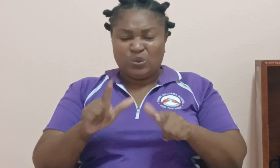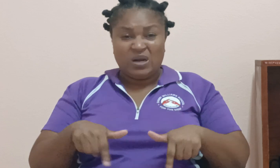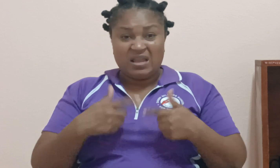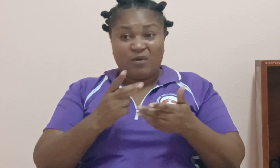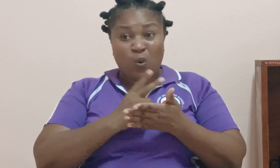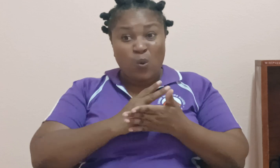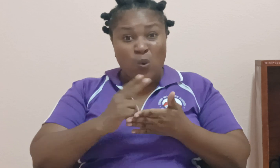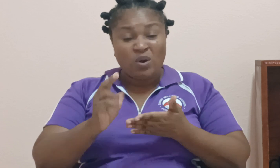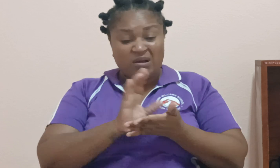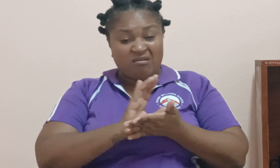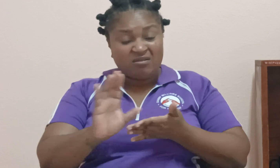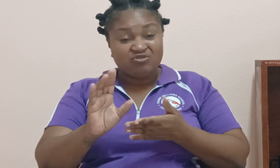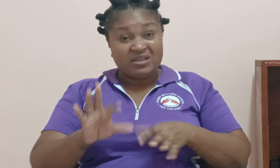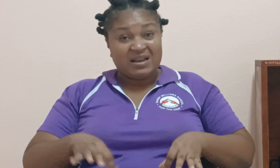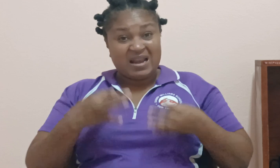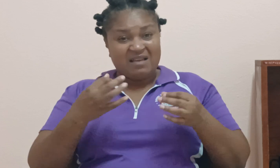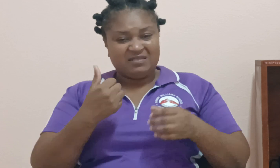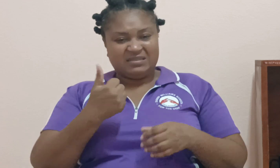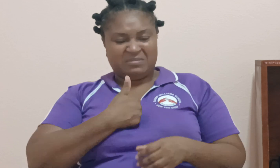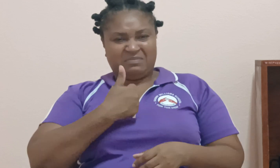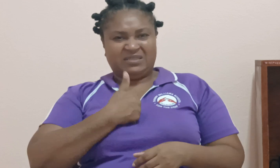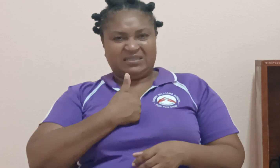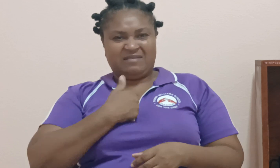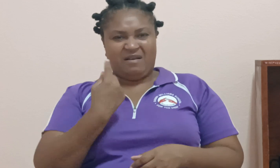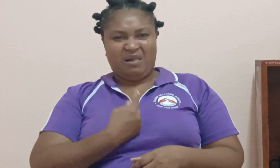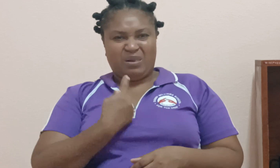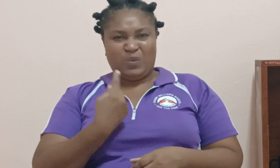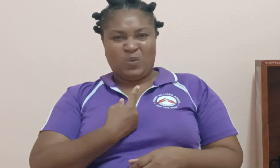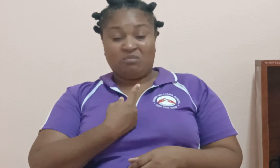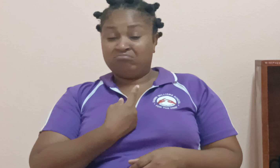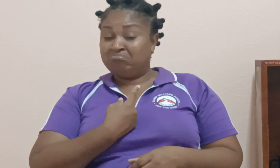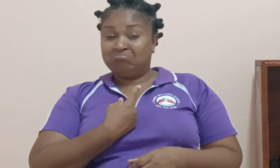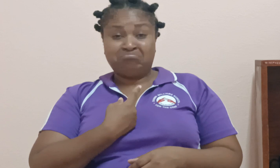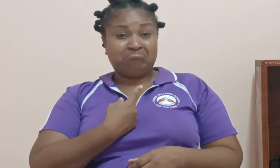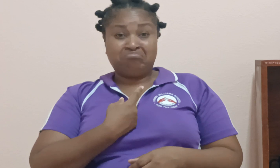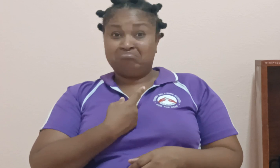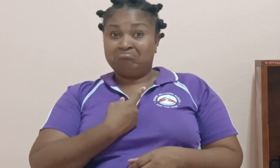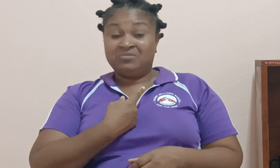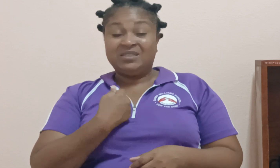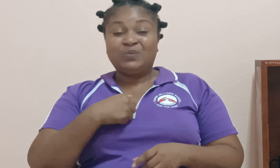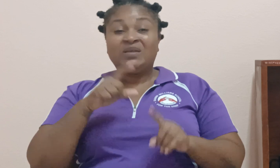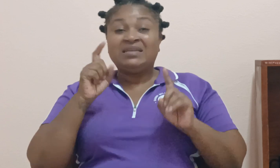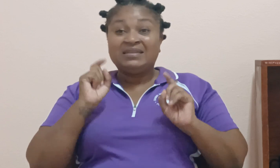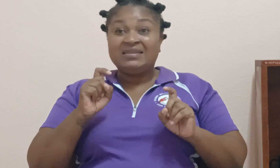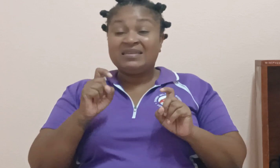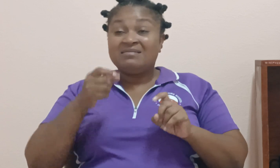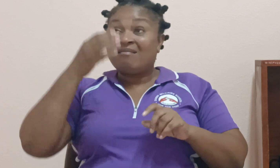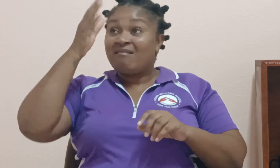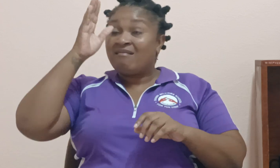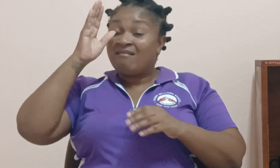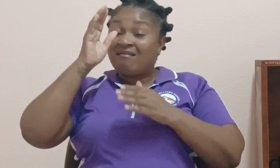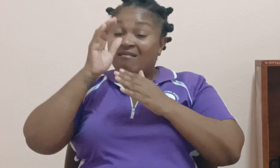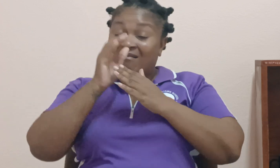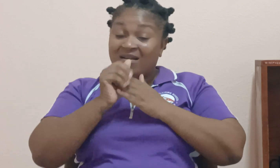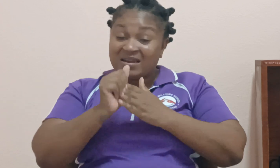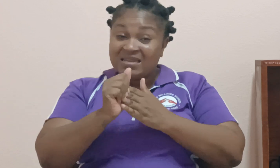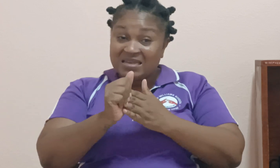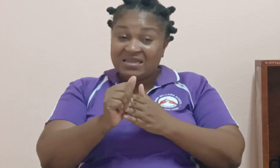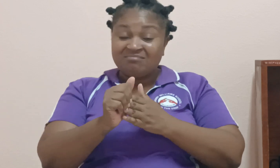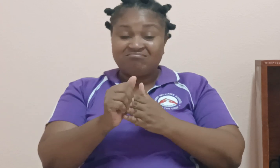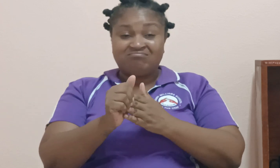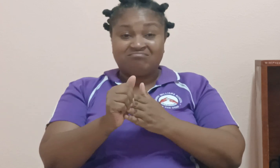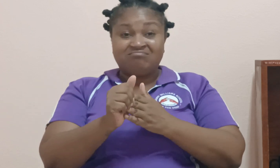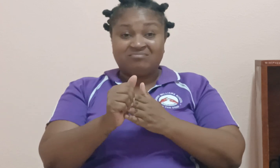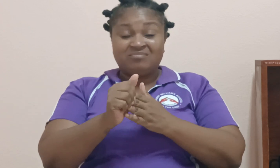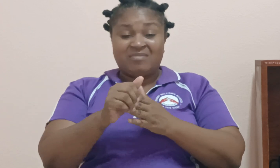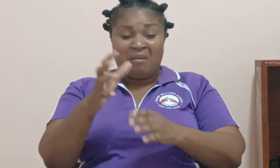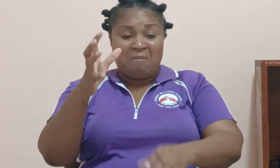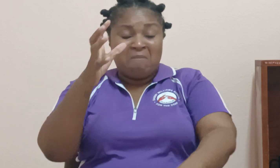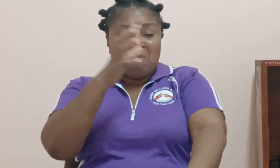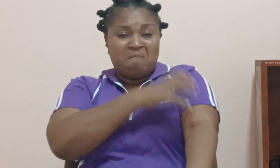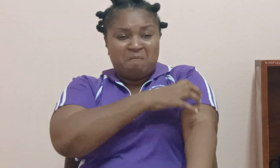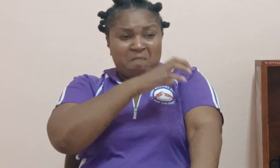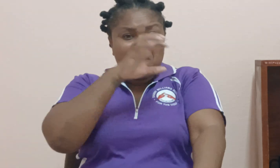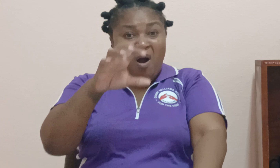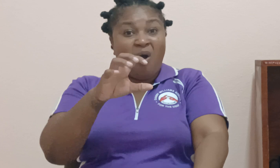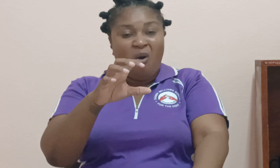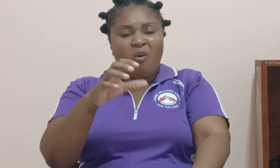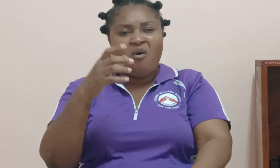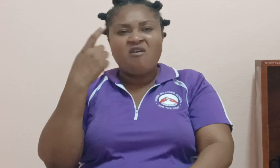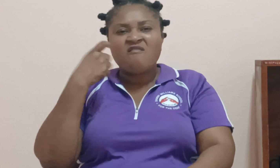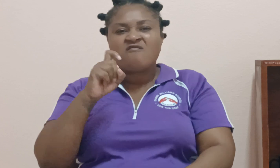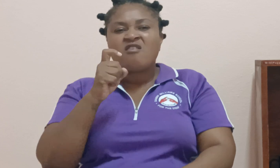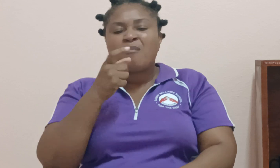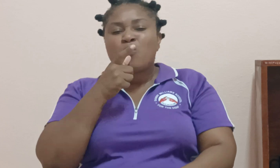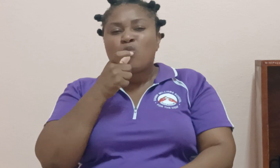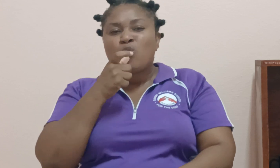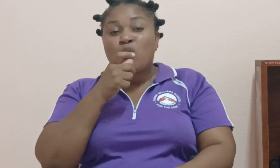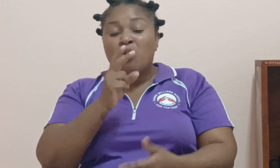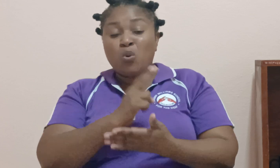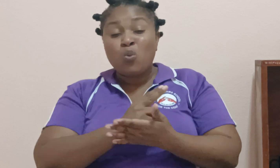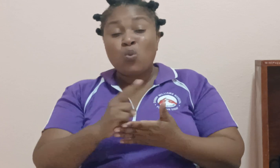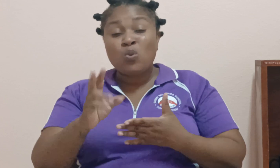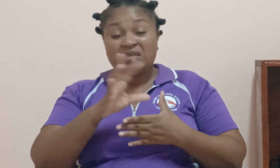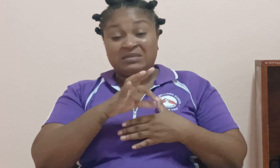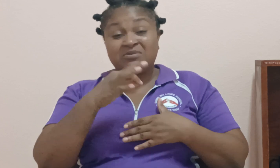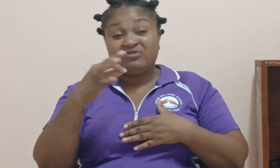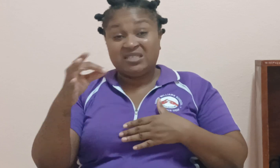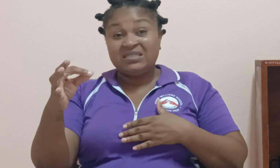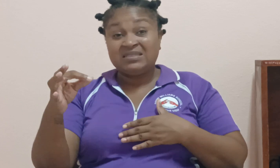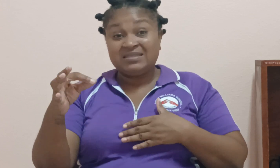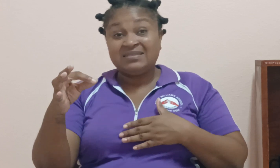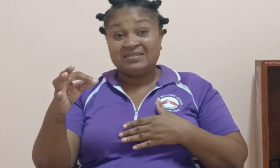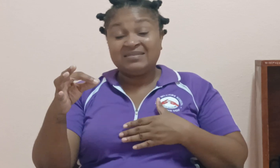lives on our own - we need the leading, guidance and empowerment of the Holy Spirit.